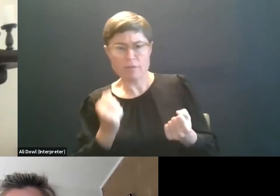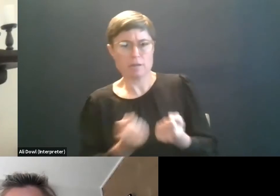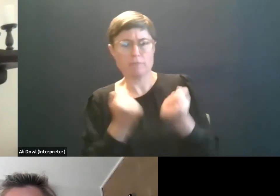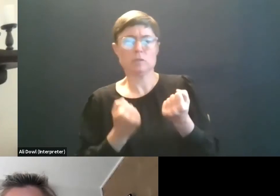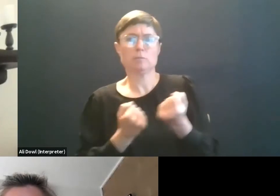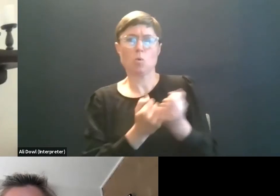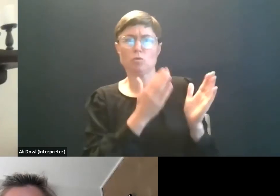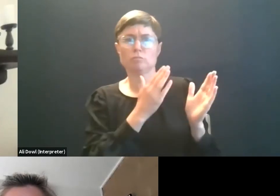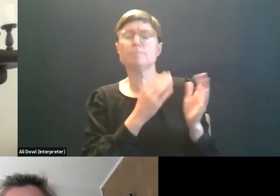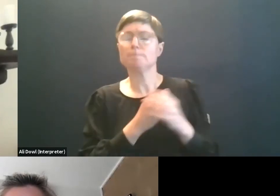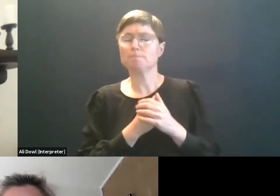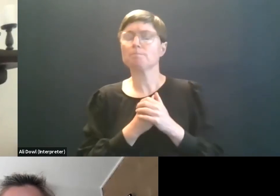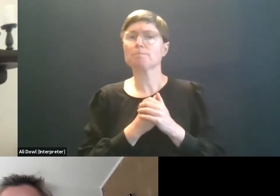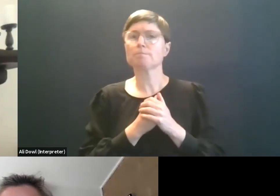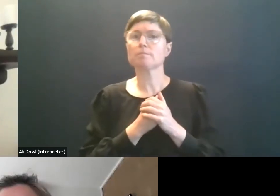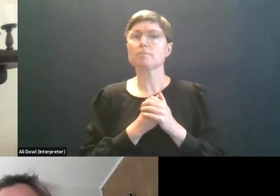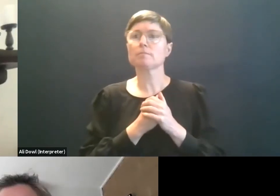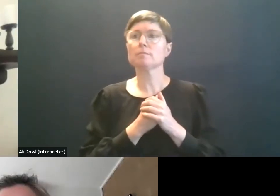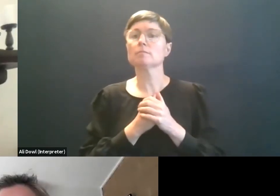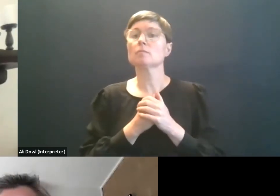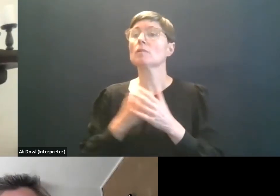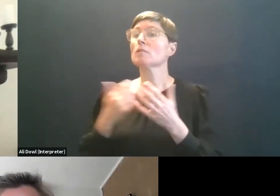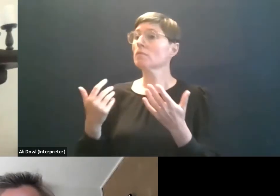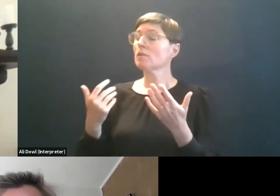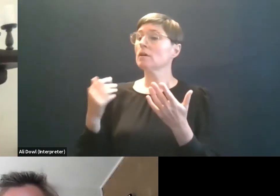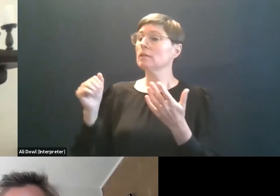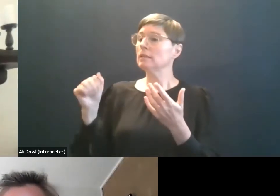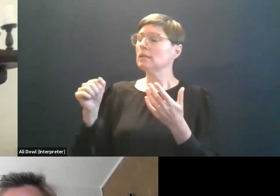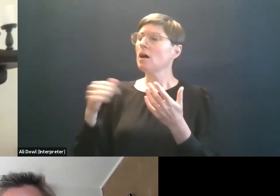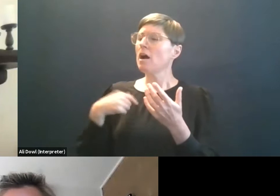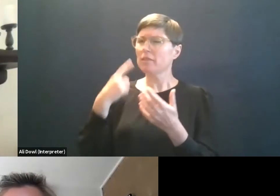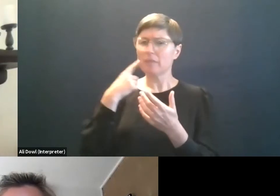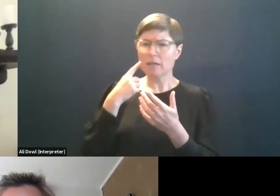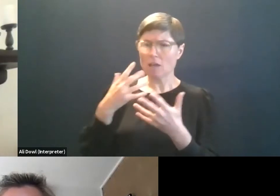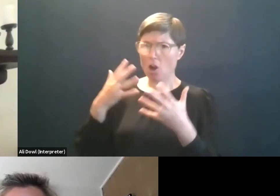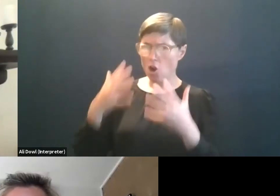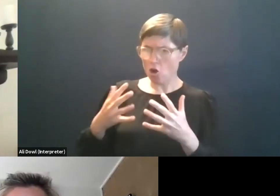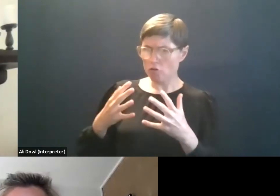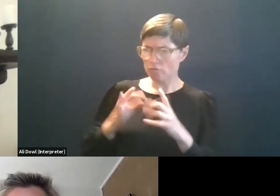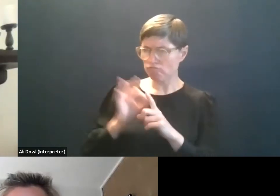There is - I think we have made significant progress as a community in